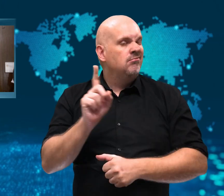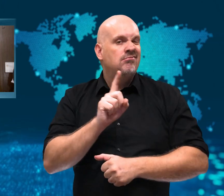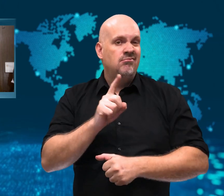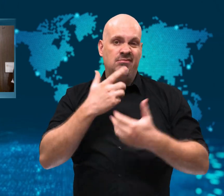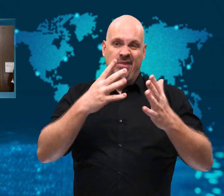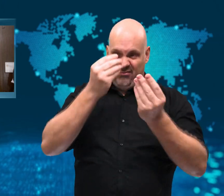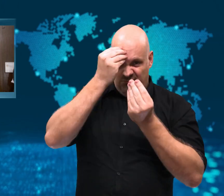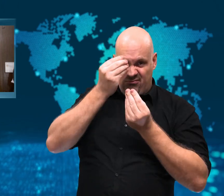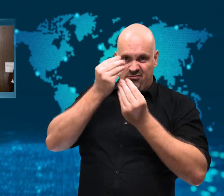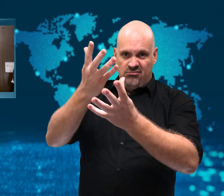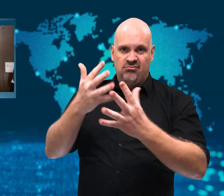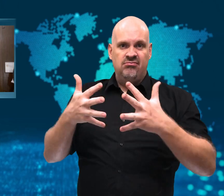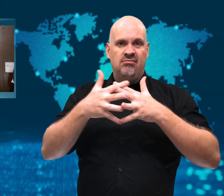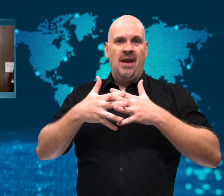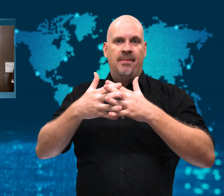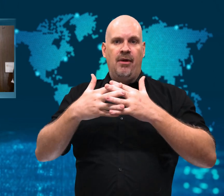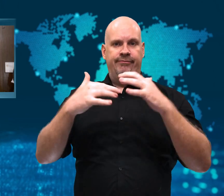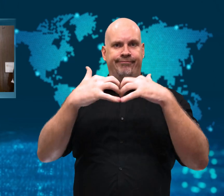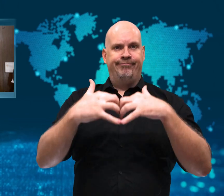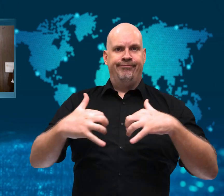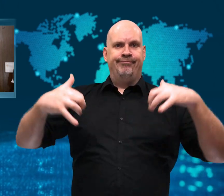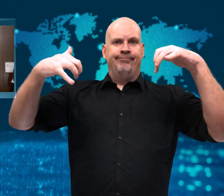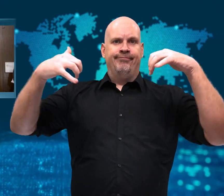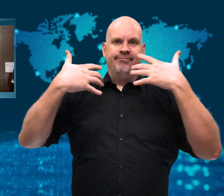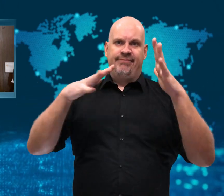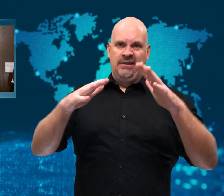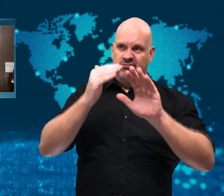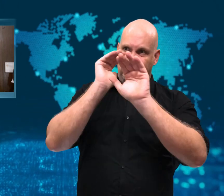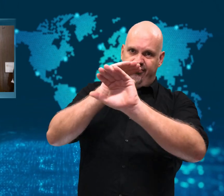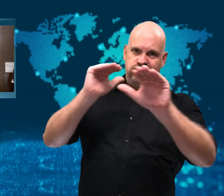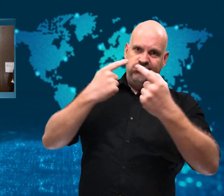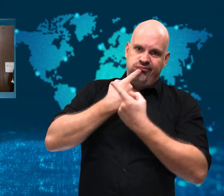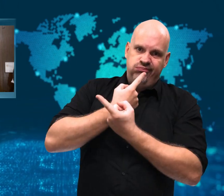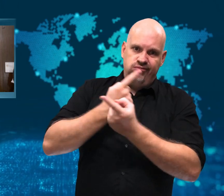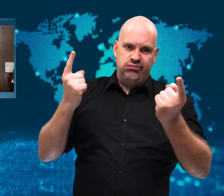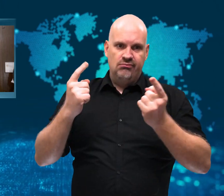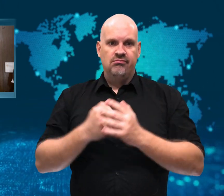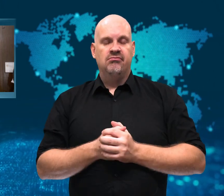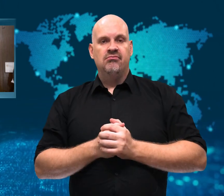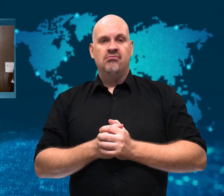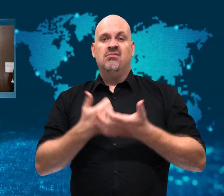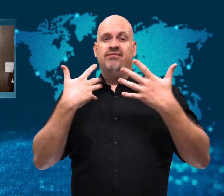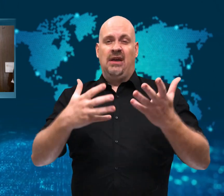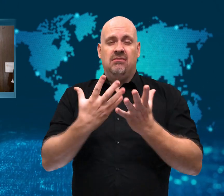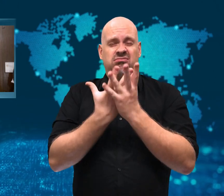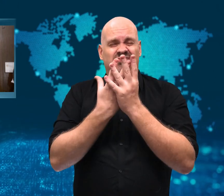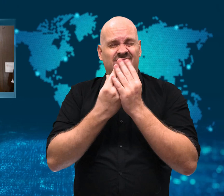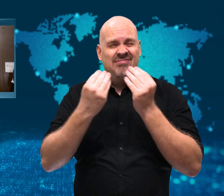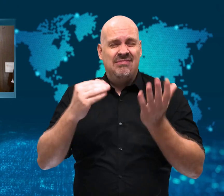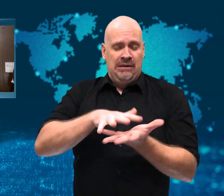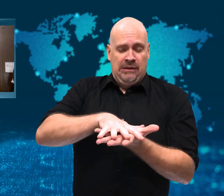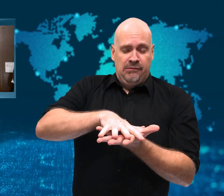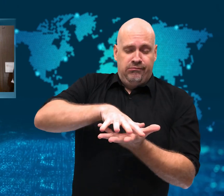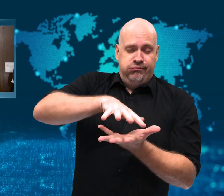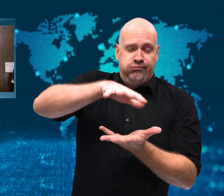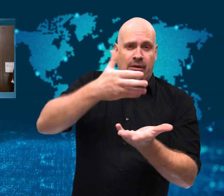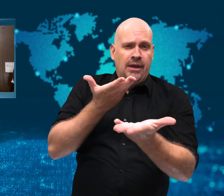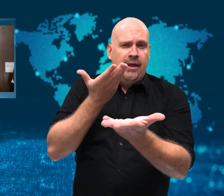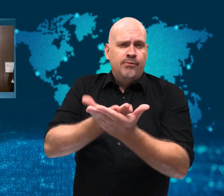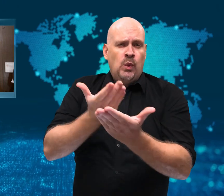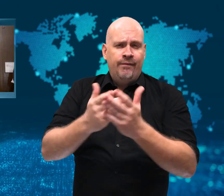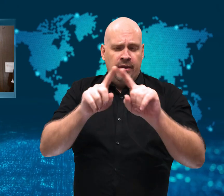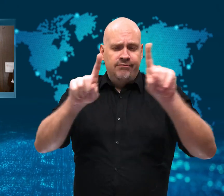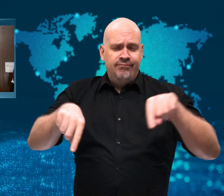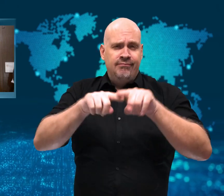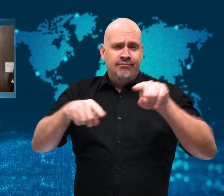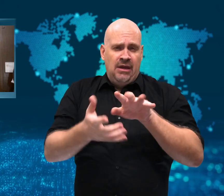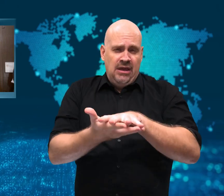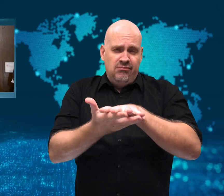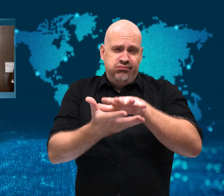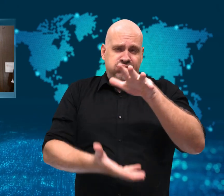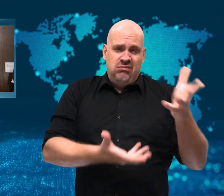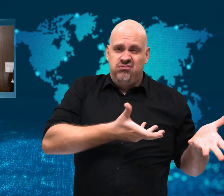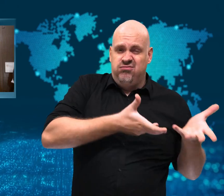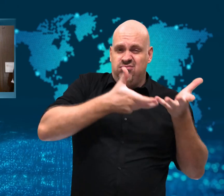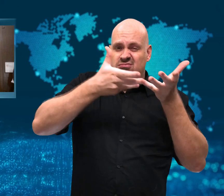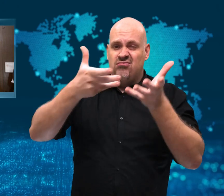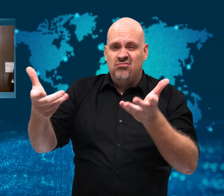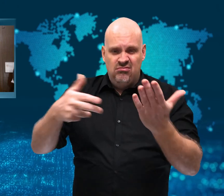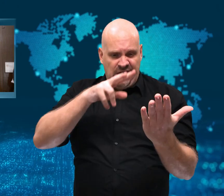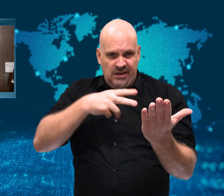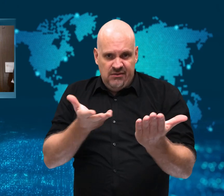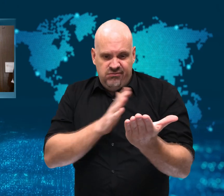She released tens of thousands' of documents to support her testimony.